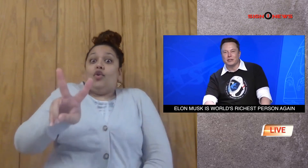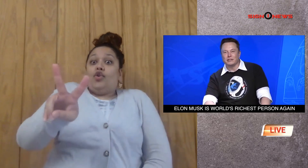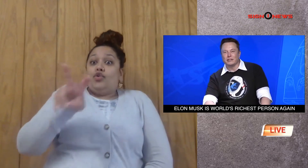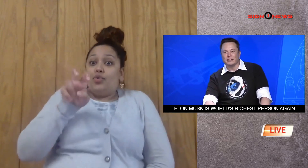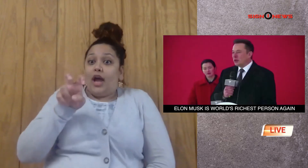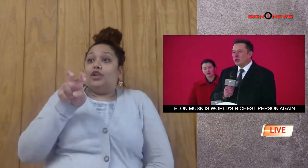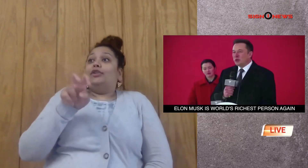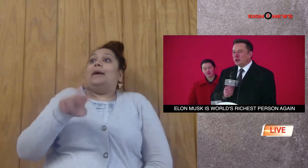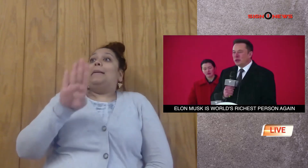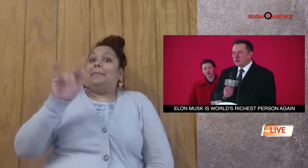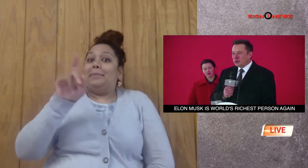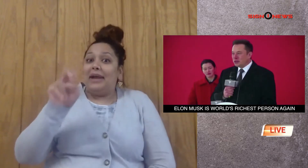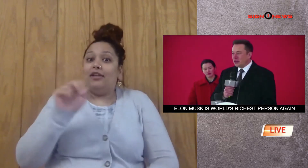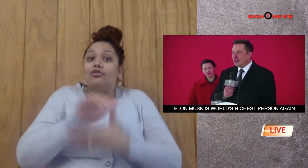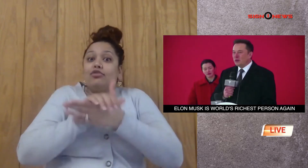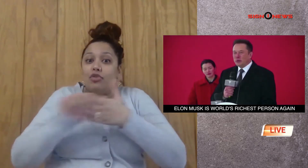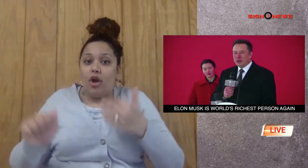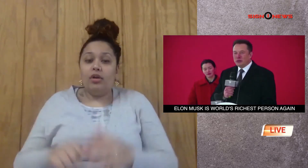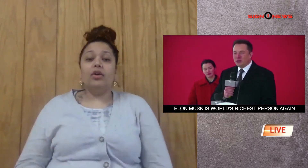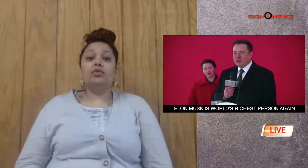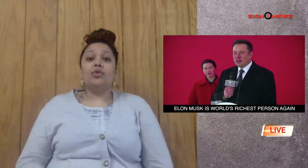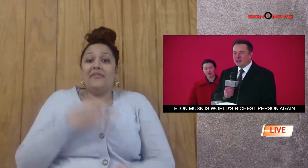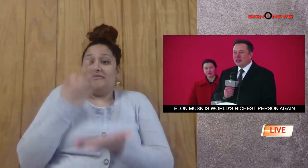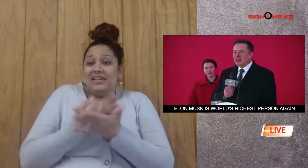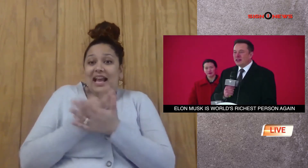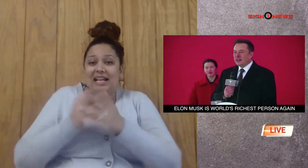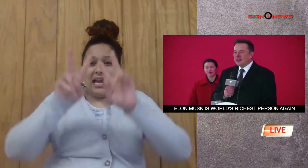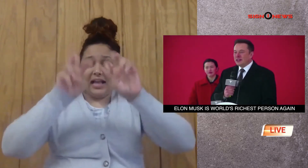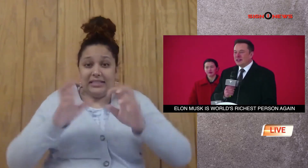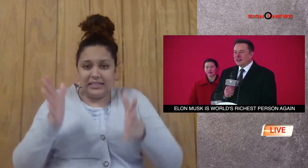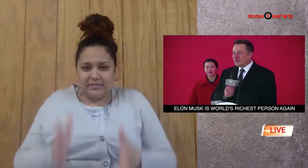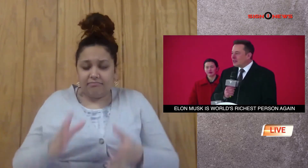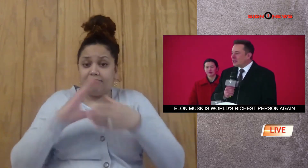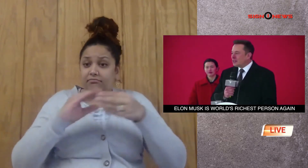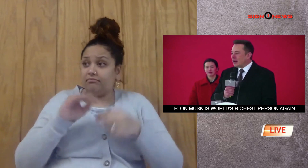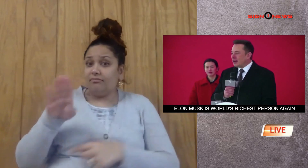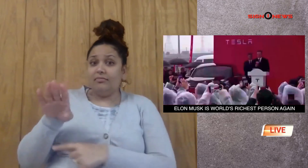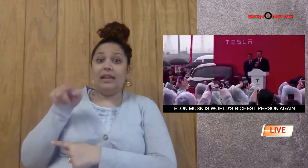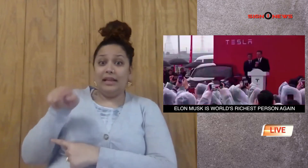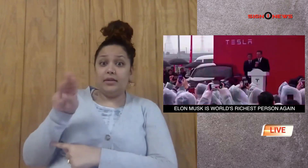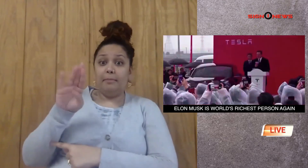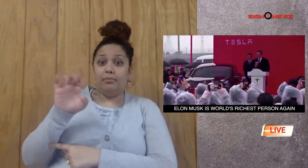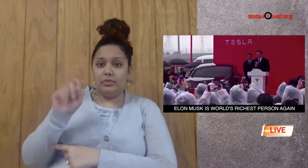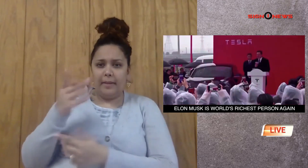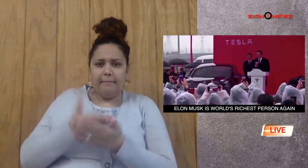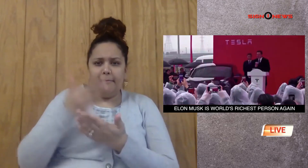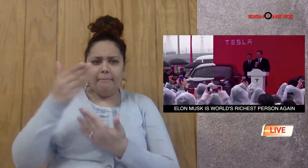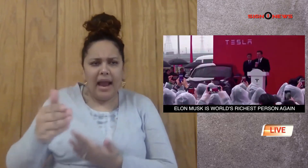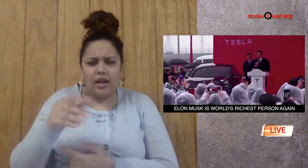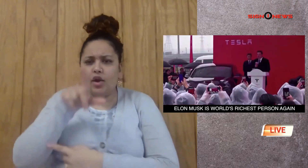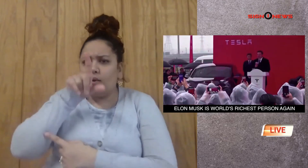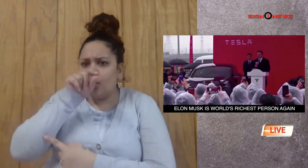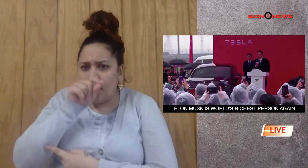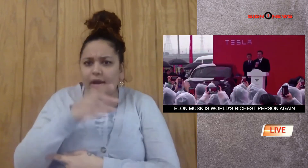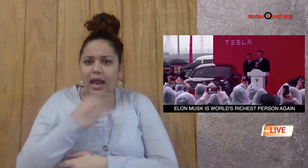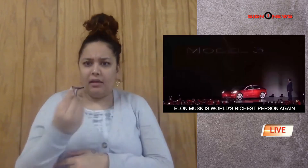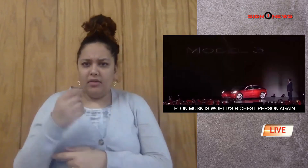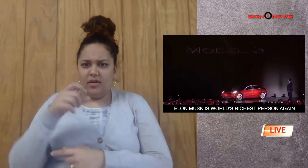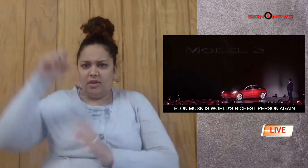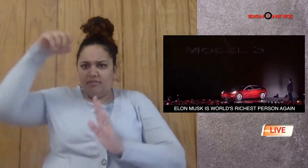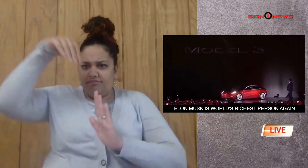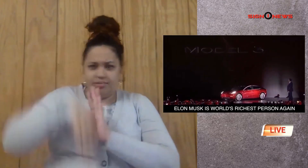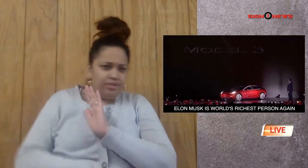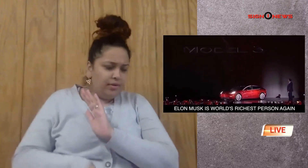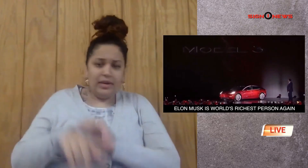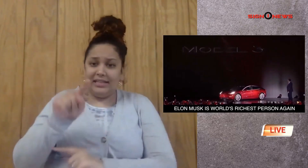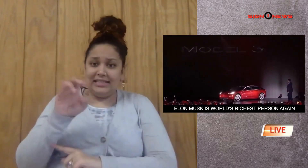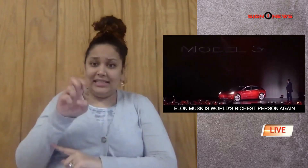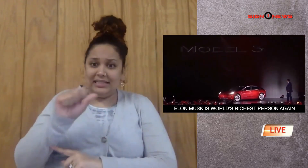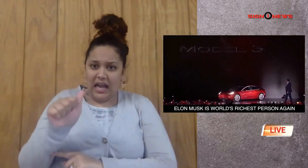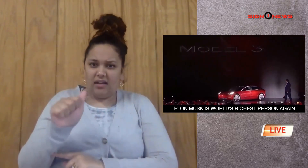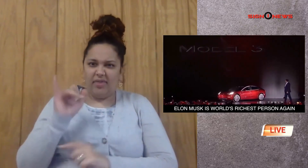and within a year he lost $200 billion financial analysts say Musk buying Twitter and a drop